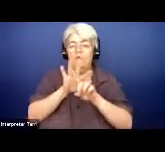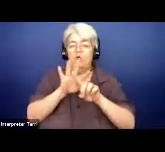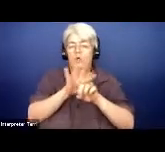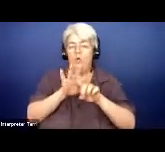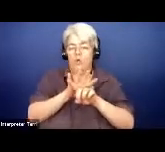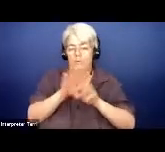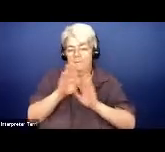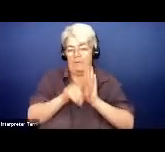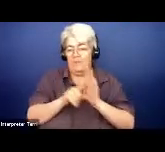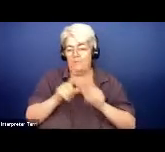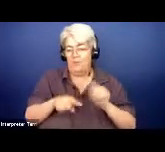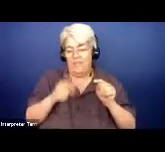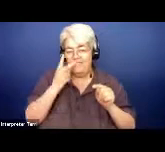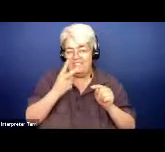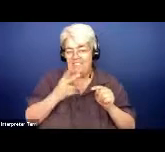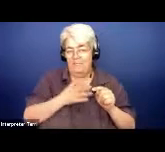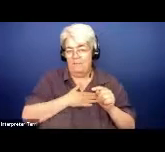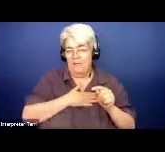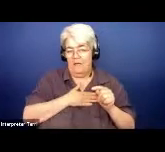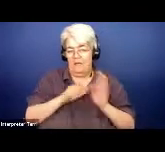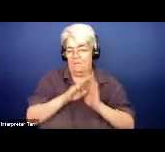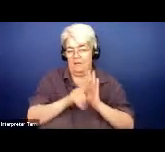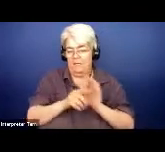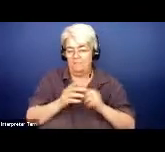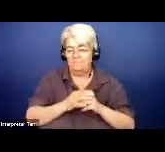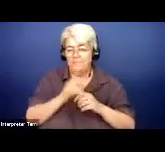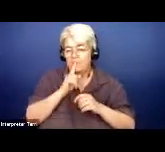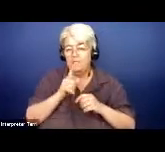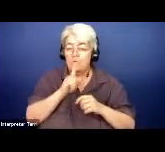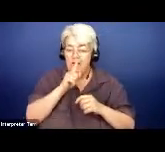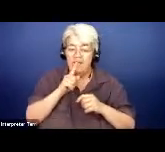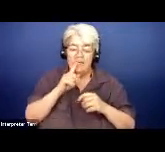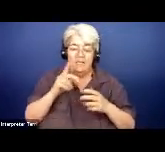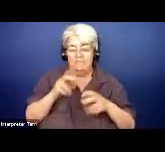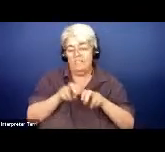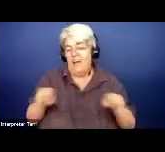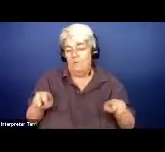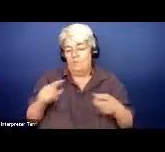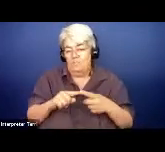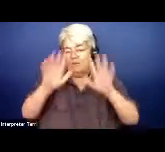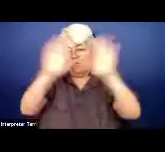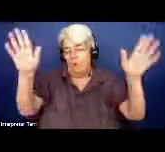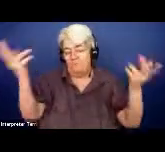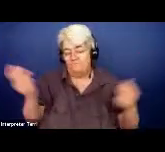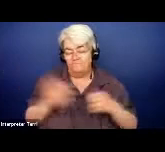background. You can't really make out everything anyway. It is just the couch in the blank wall. I'm just going to give